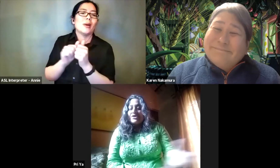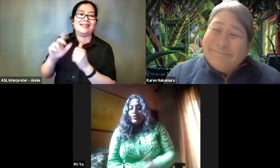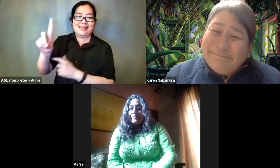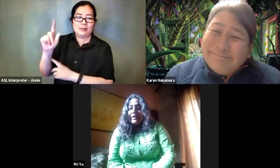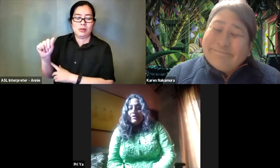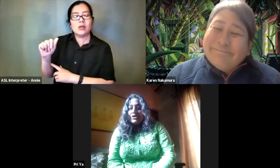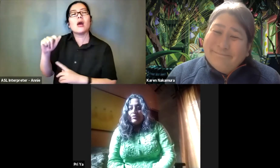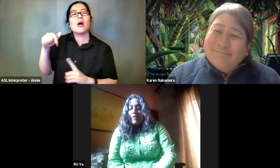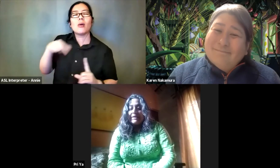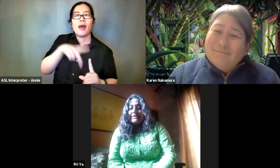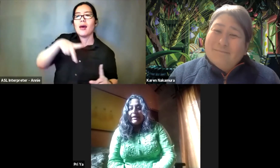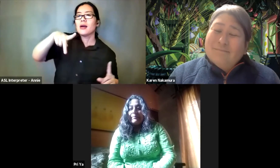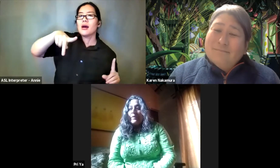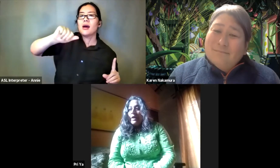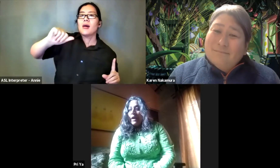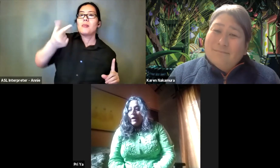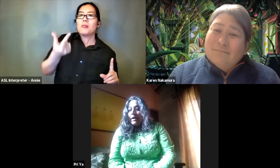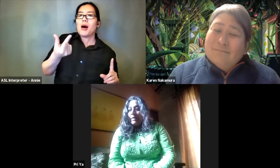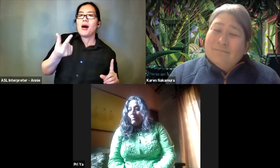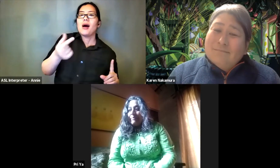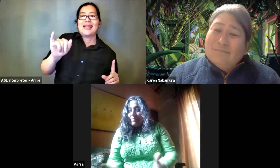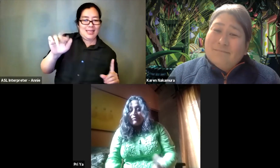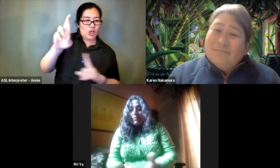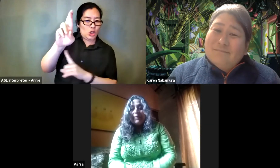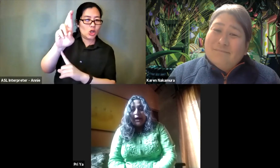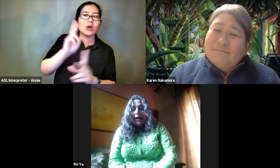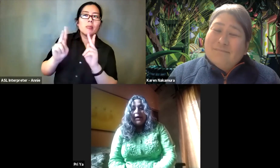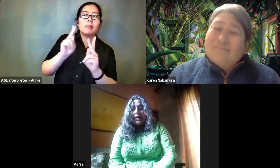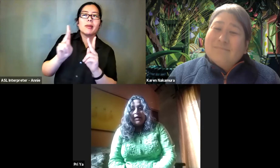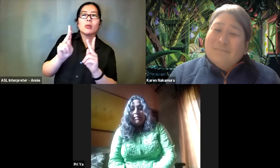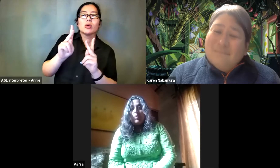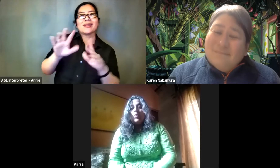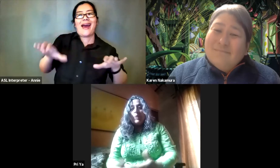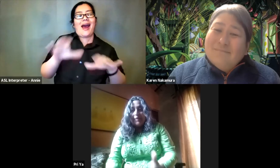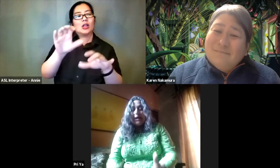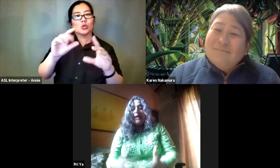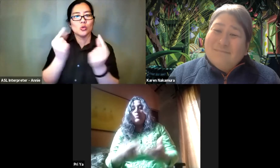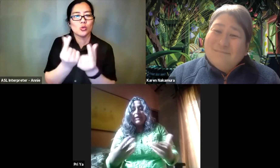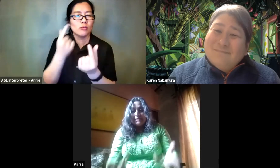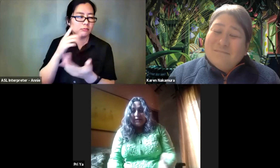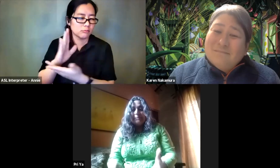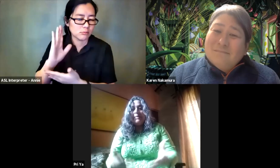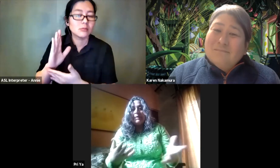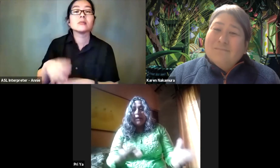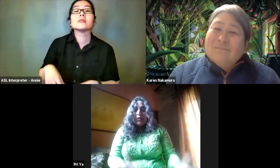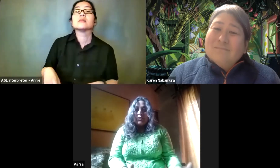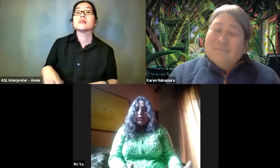Group for Inclusion and Rights. Priya Ramasubban: People from there were there and we consulted people how could the leg